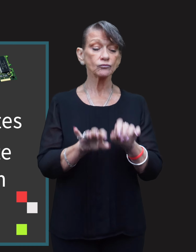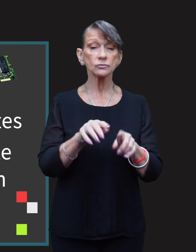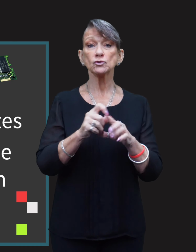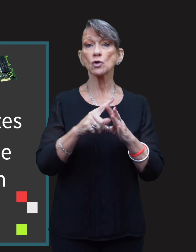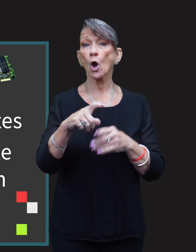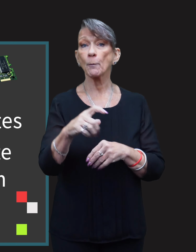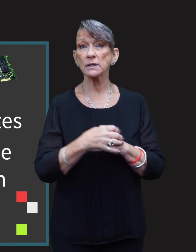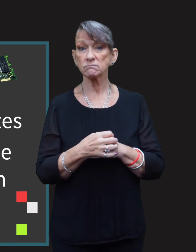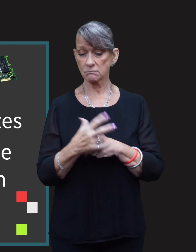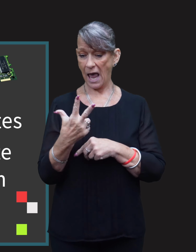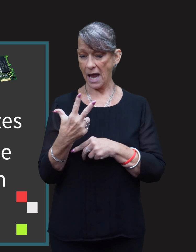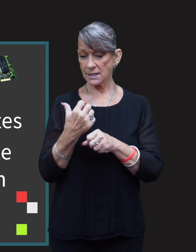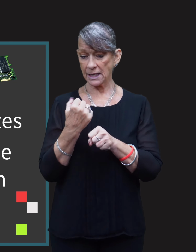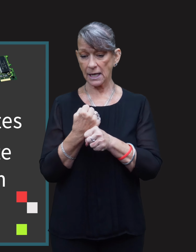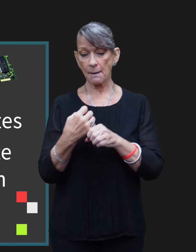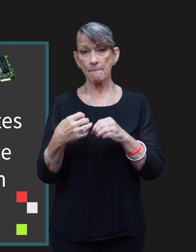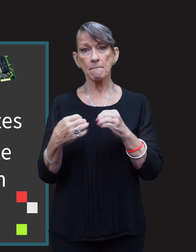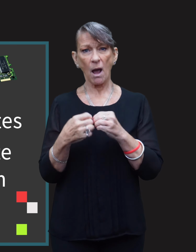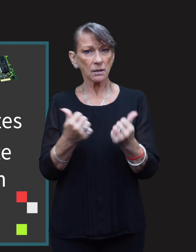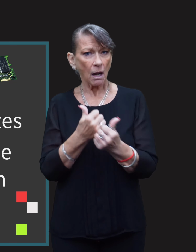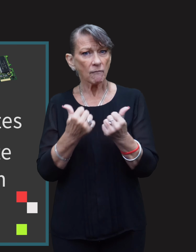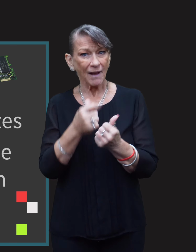8 gigabytes will suffice and may save you some money.